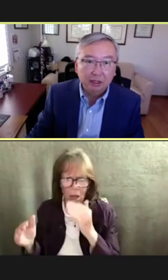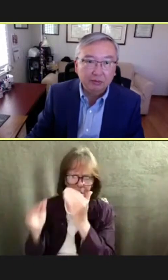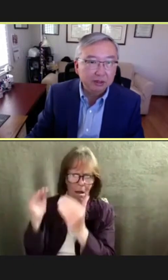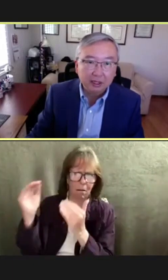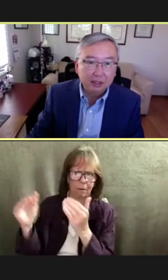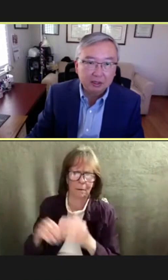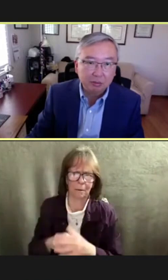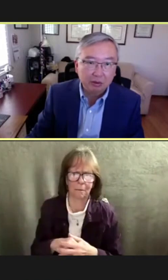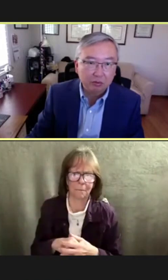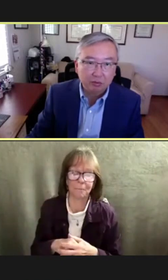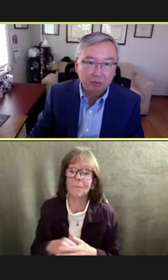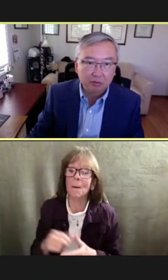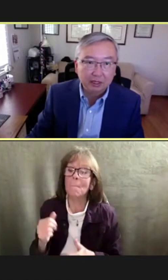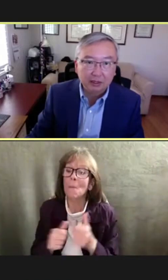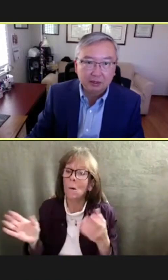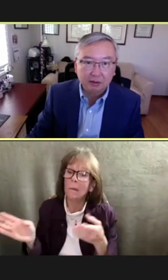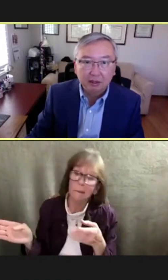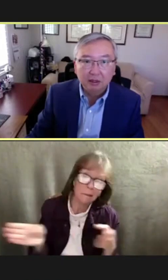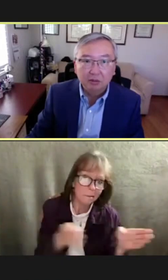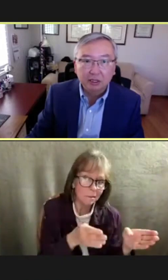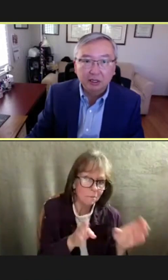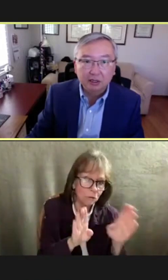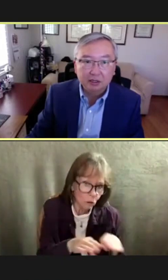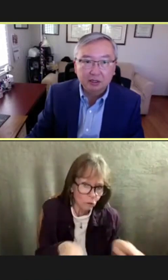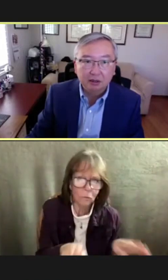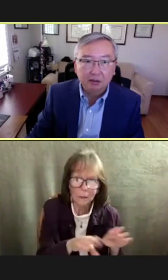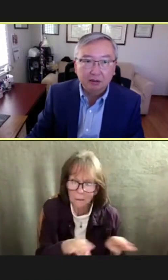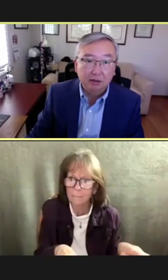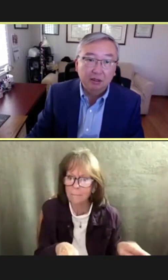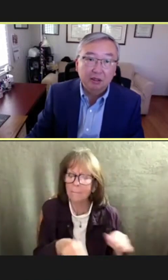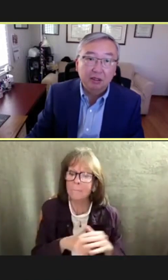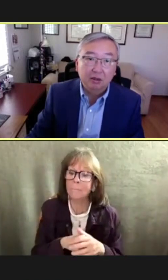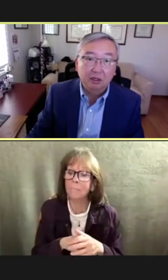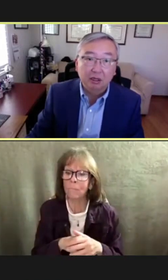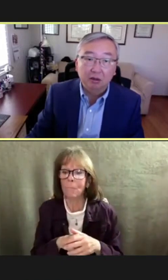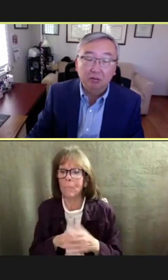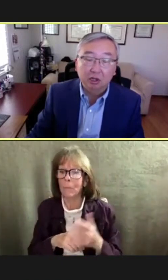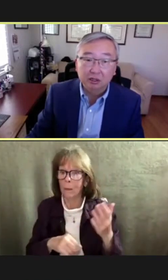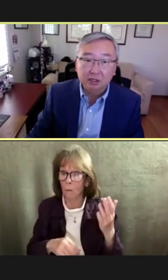Everything is about kids, because autism has